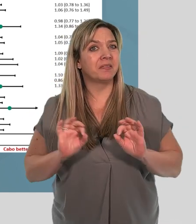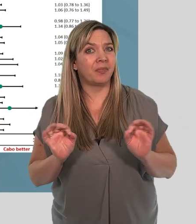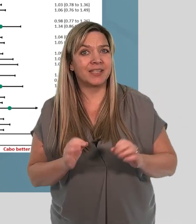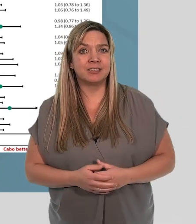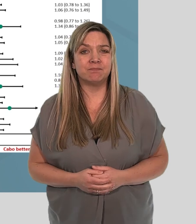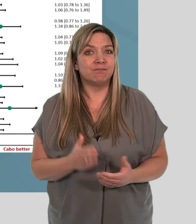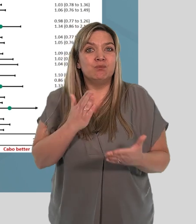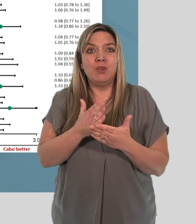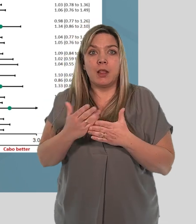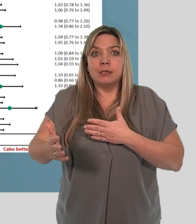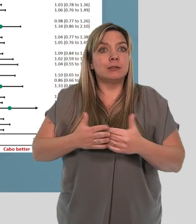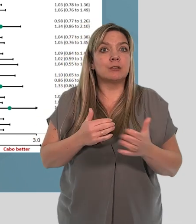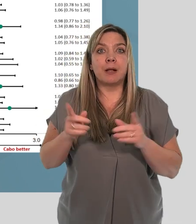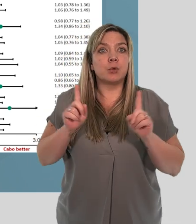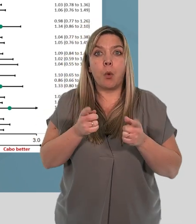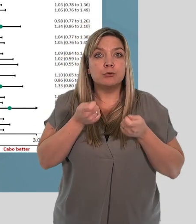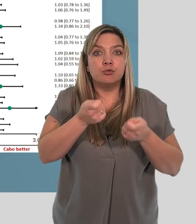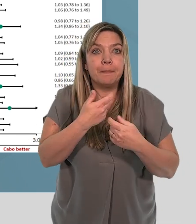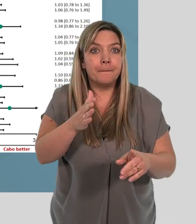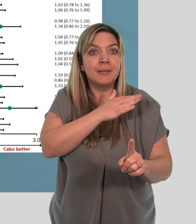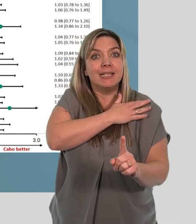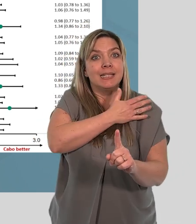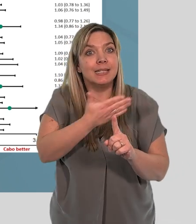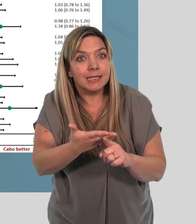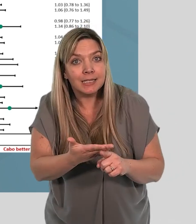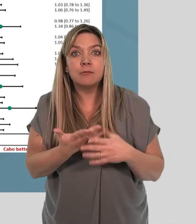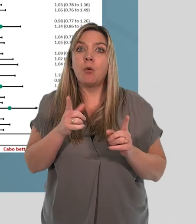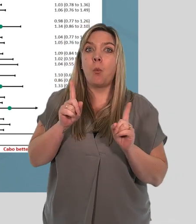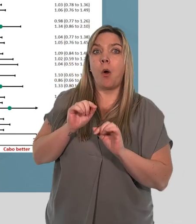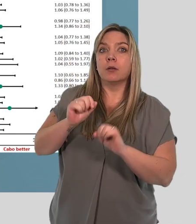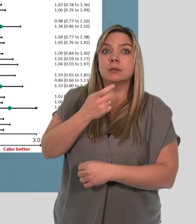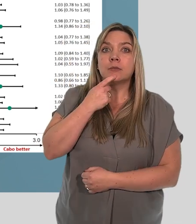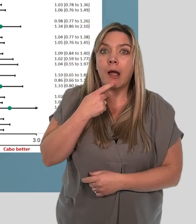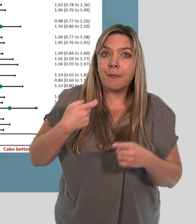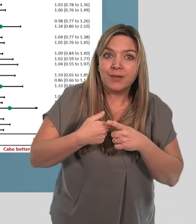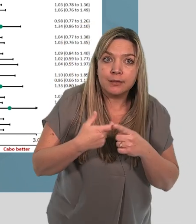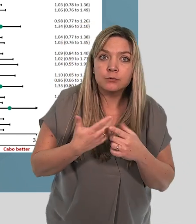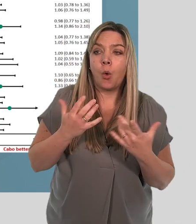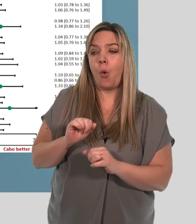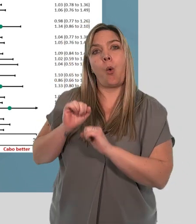known as the IMDC score, a well validated tool in patients with metastatic kidney cancer.